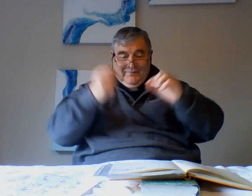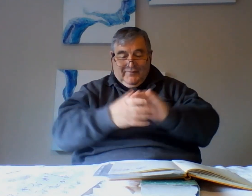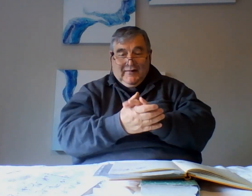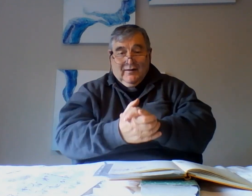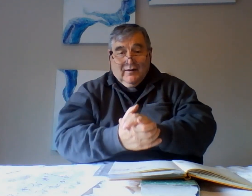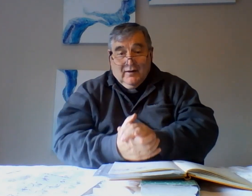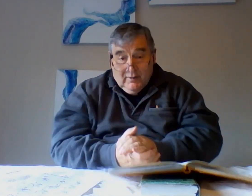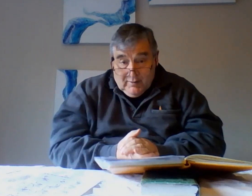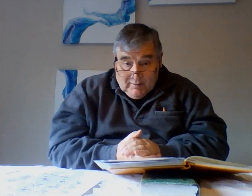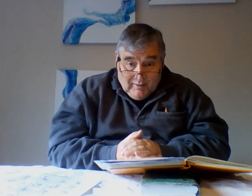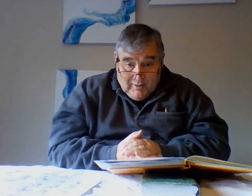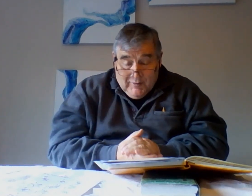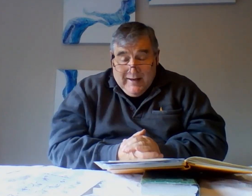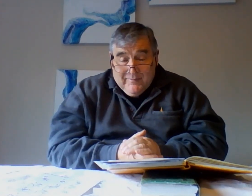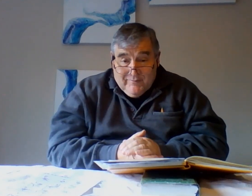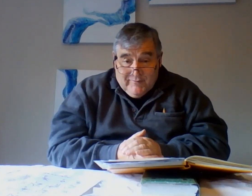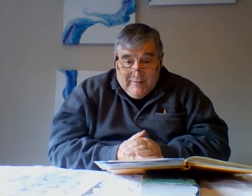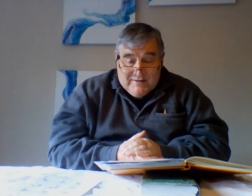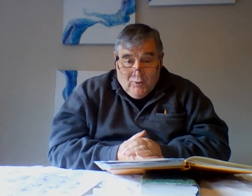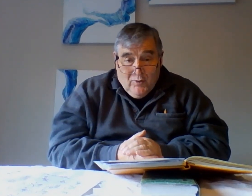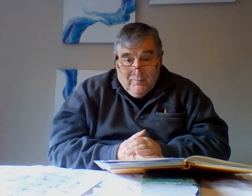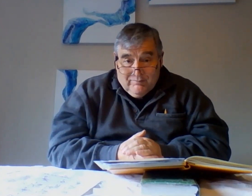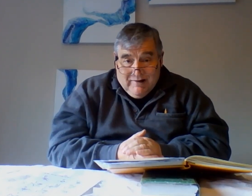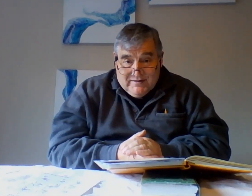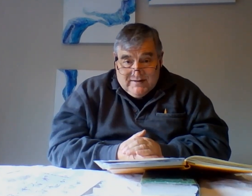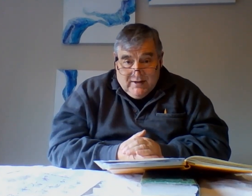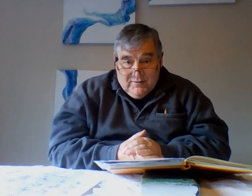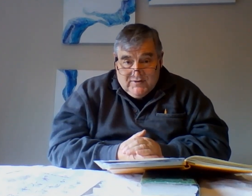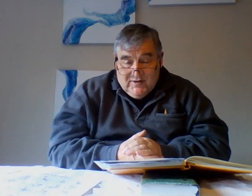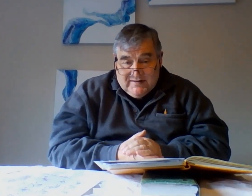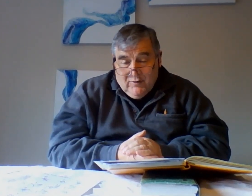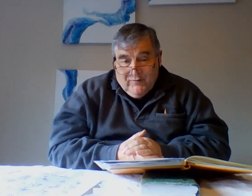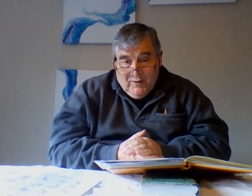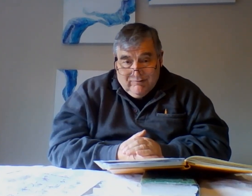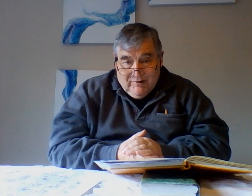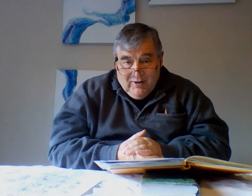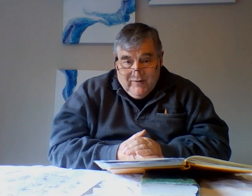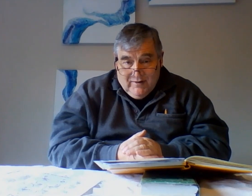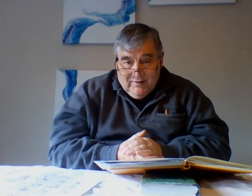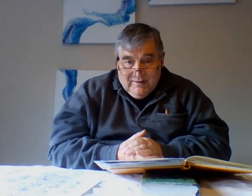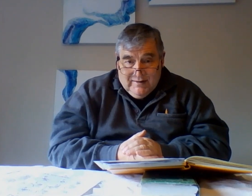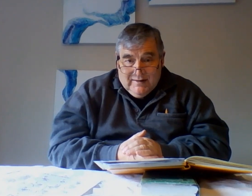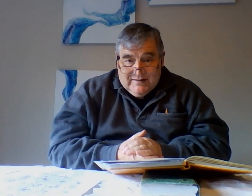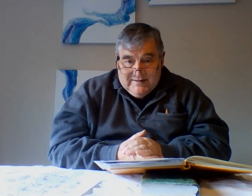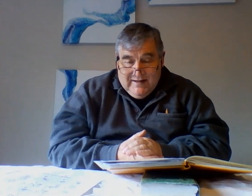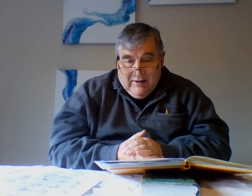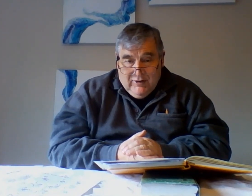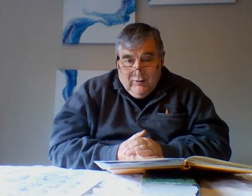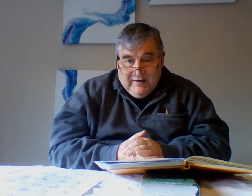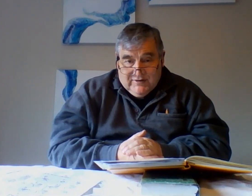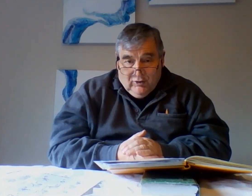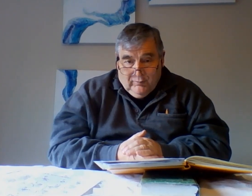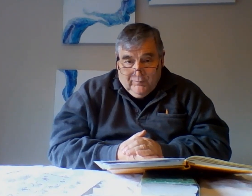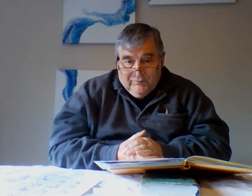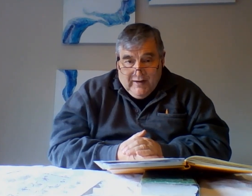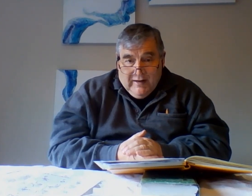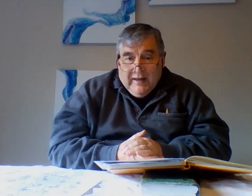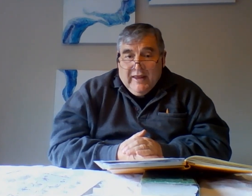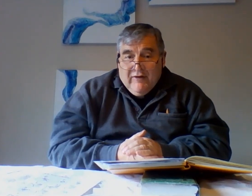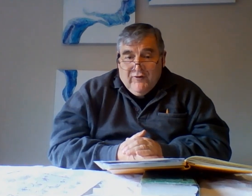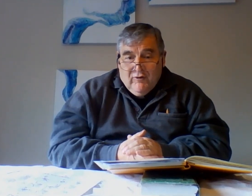Okay. That;s all - practice those to yourself over and over, see how you get on. If you